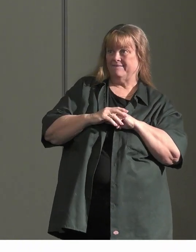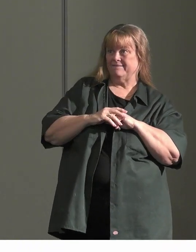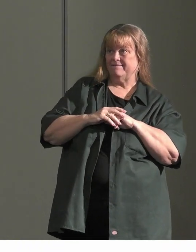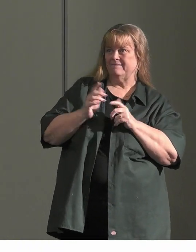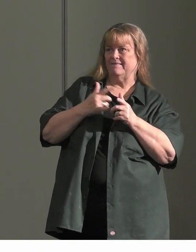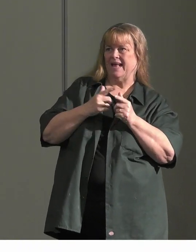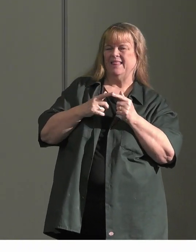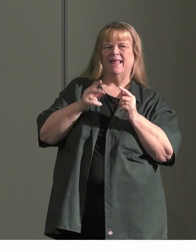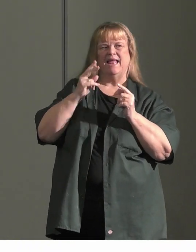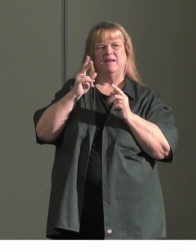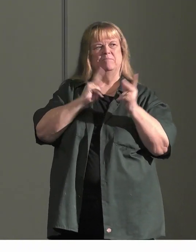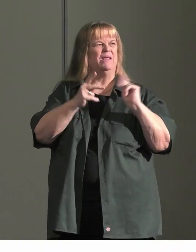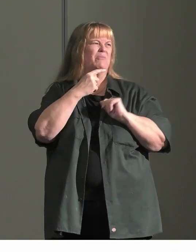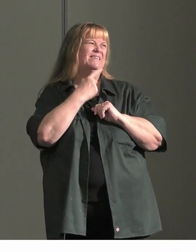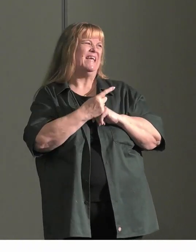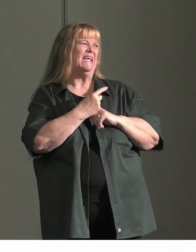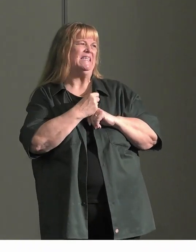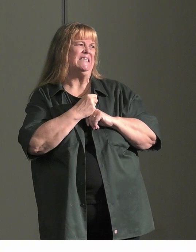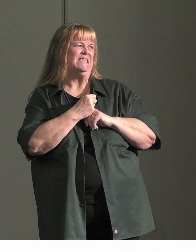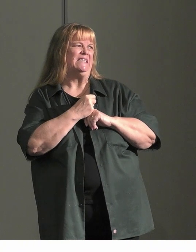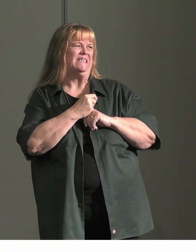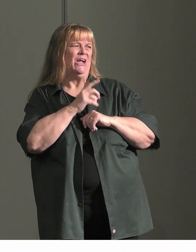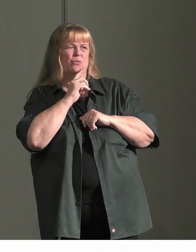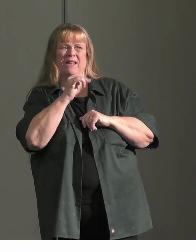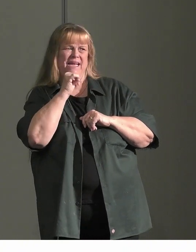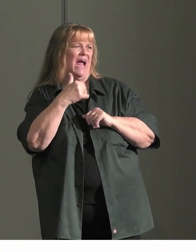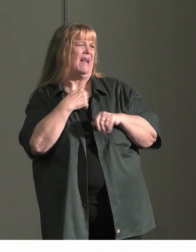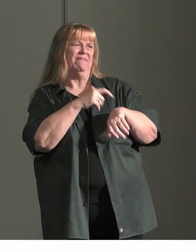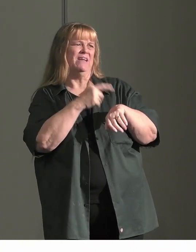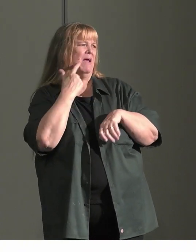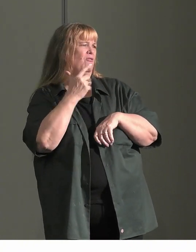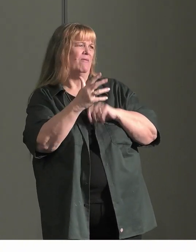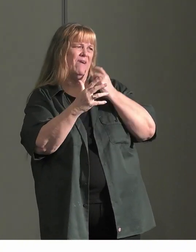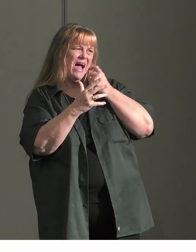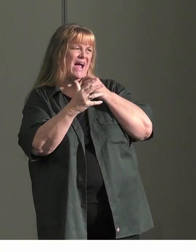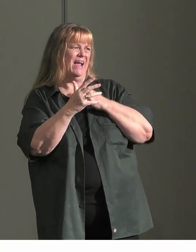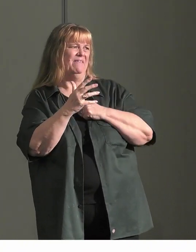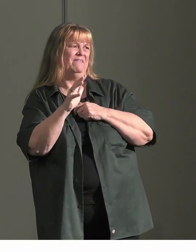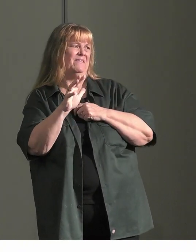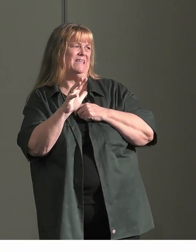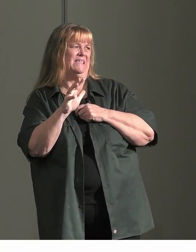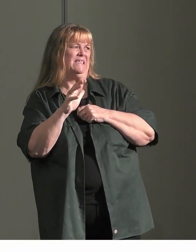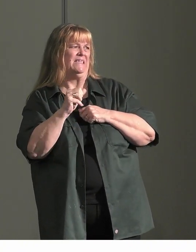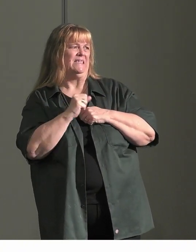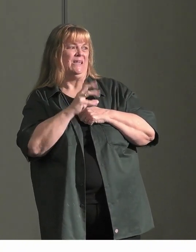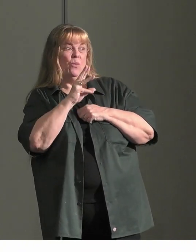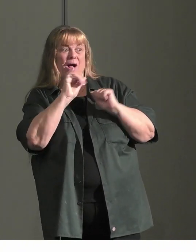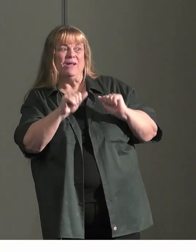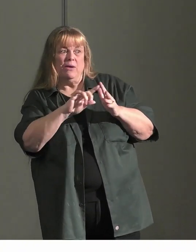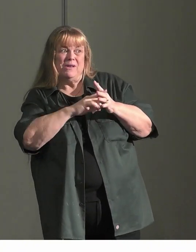have folks that say, I really don't have time for 5. It is like well, can we start with 3?